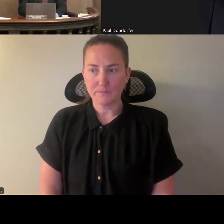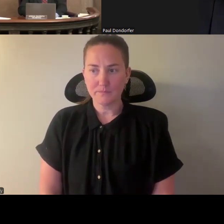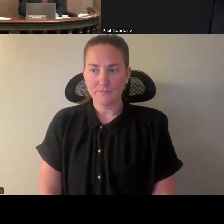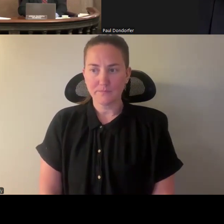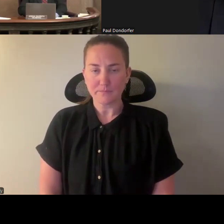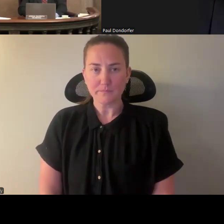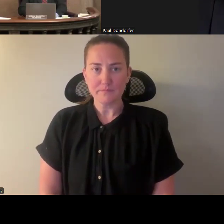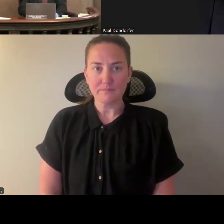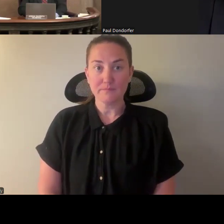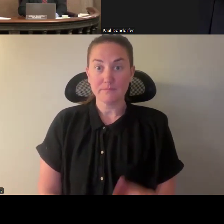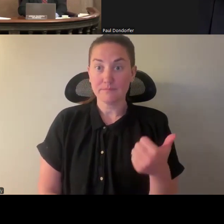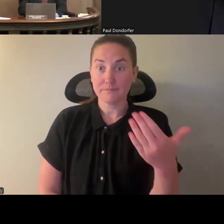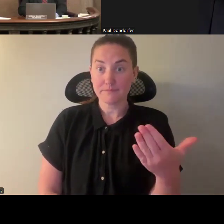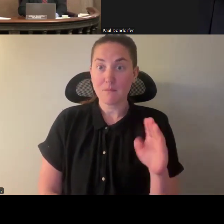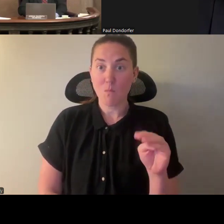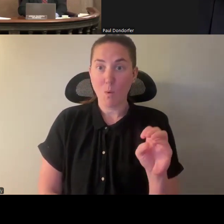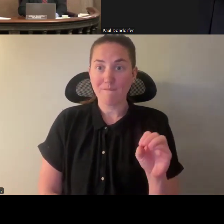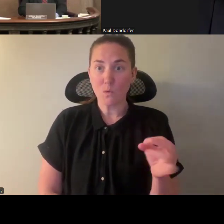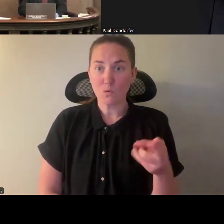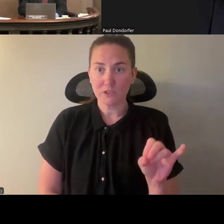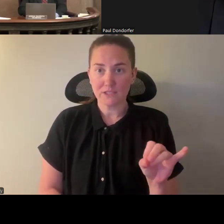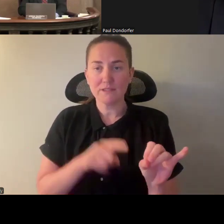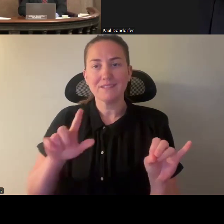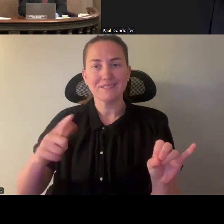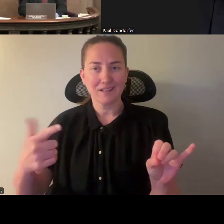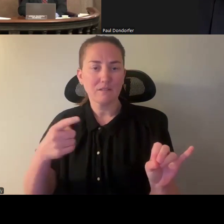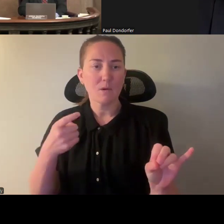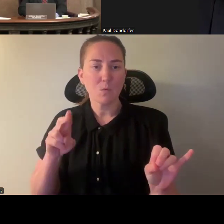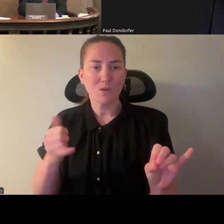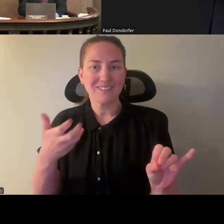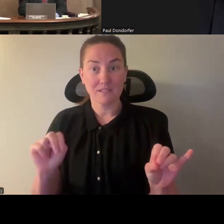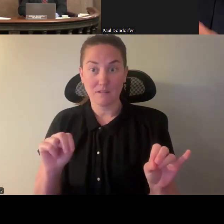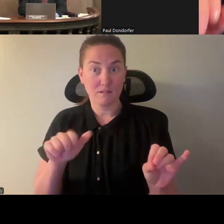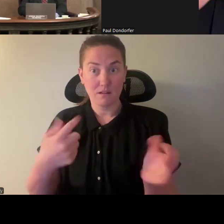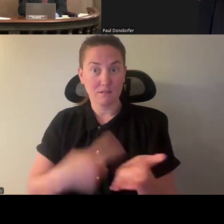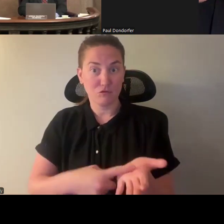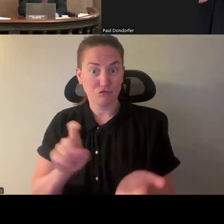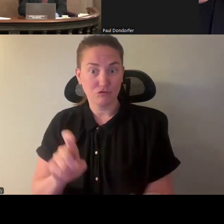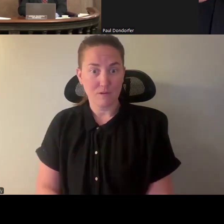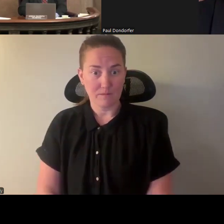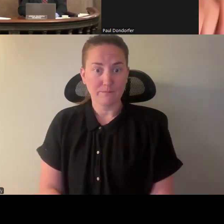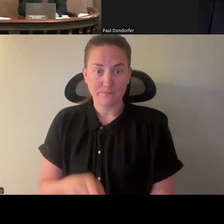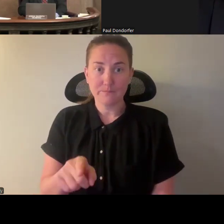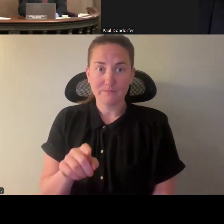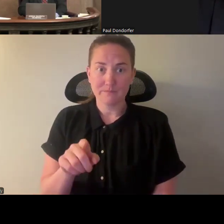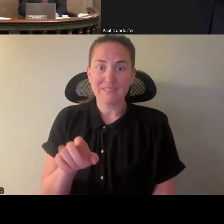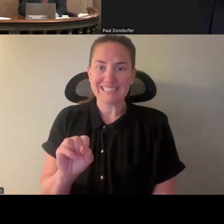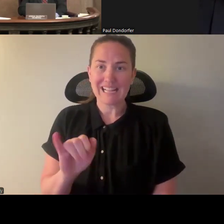moved by legislator Mafuchi seconded by legislator Udulen Is there any discussion Legislator Sinclair